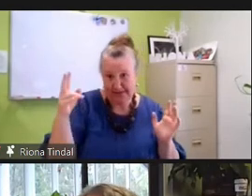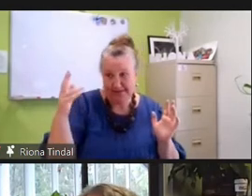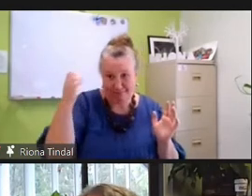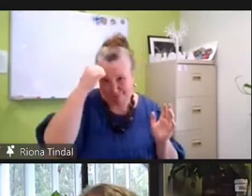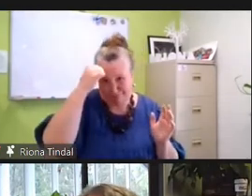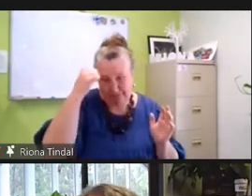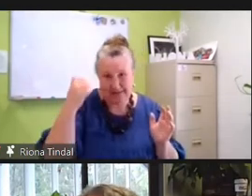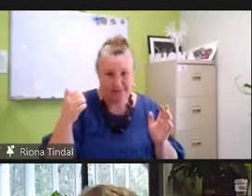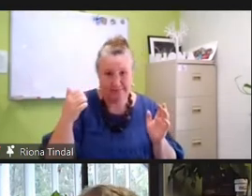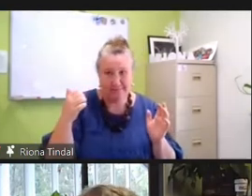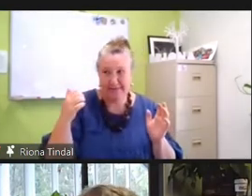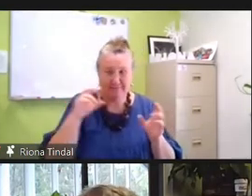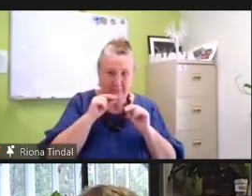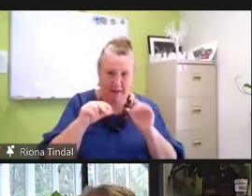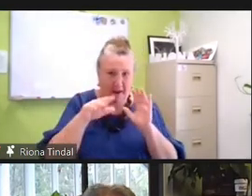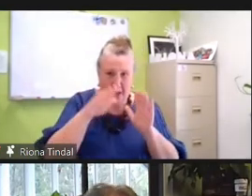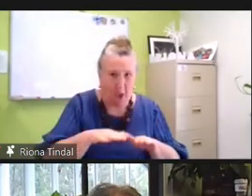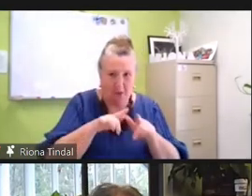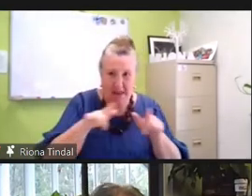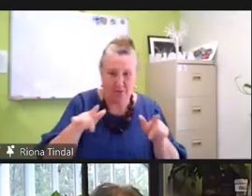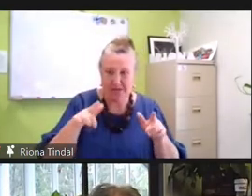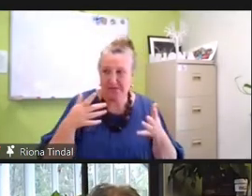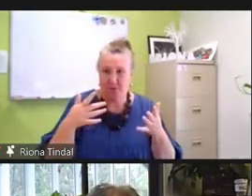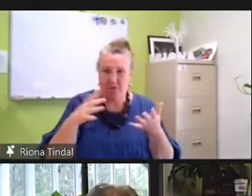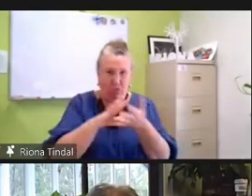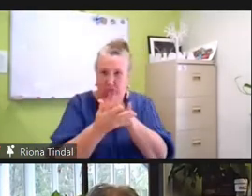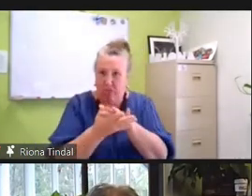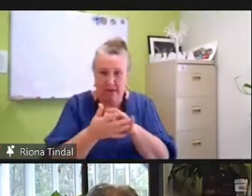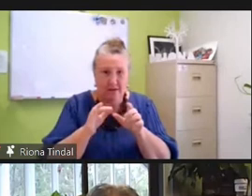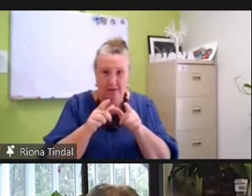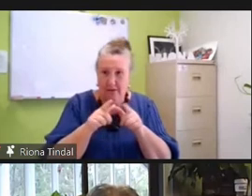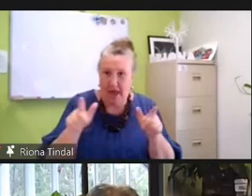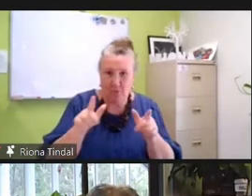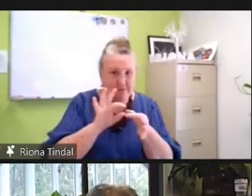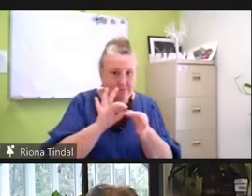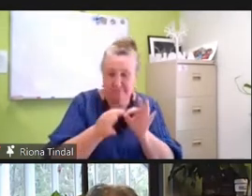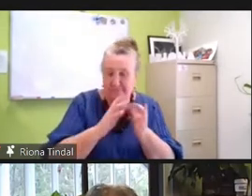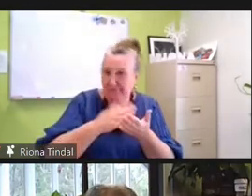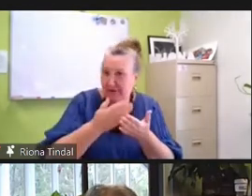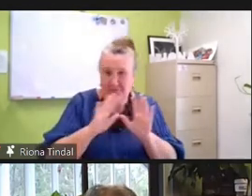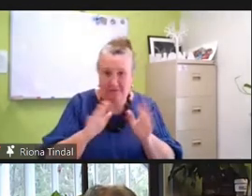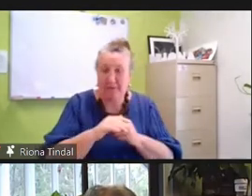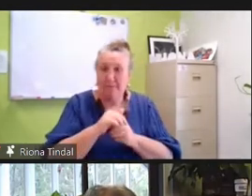ensure that I don't look, I don't know, silly in this environment, that my language level or skills